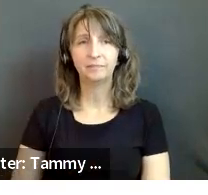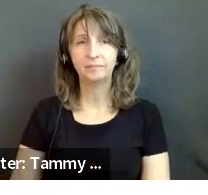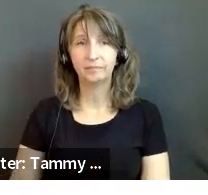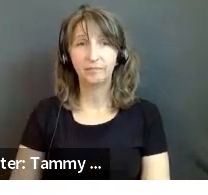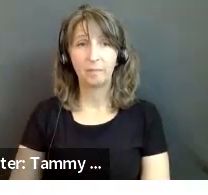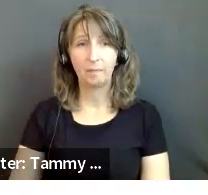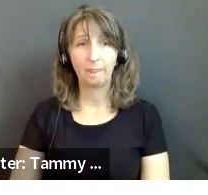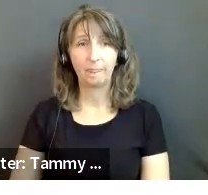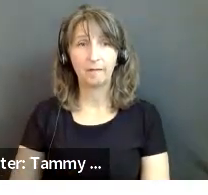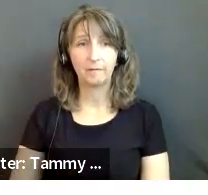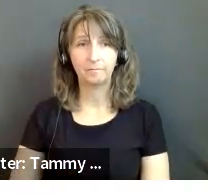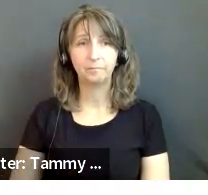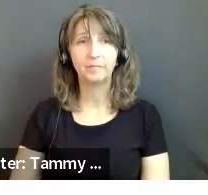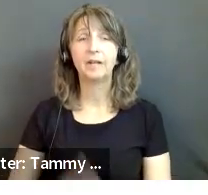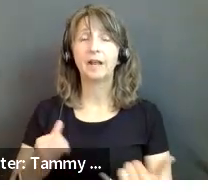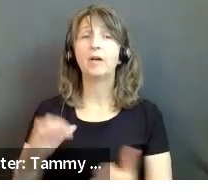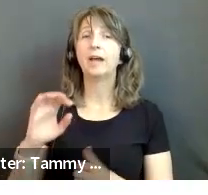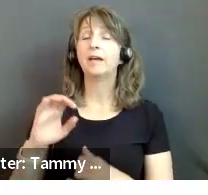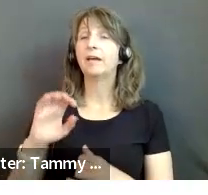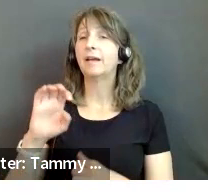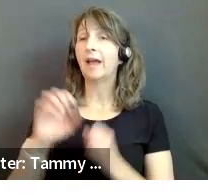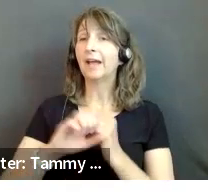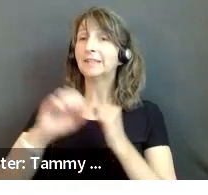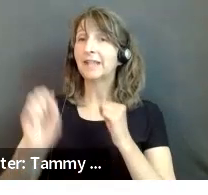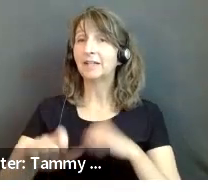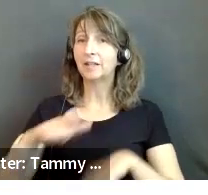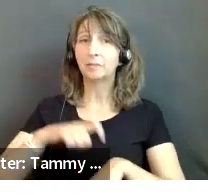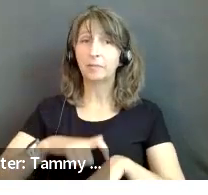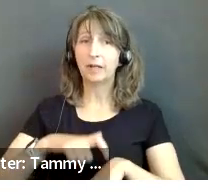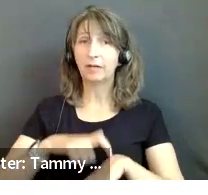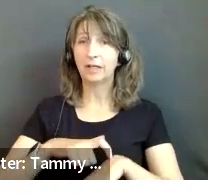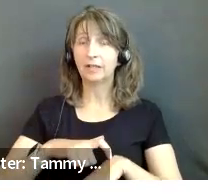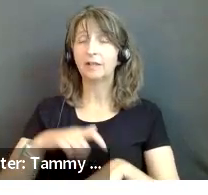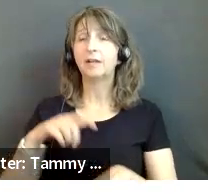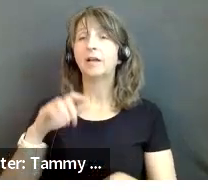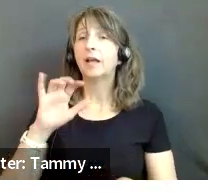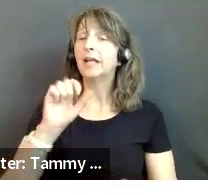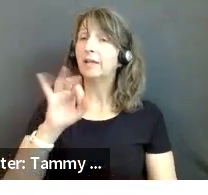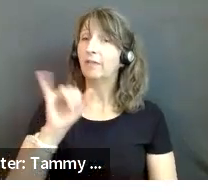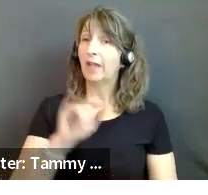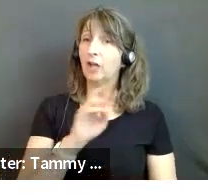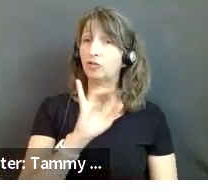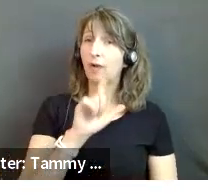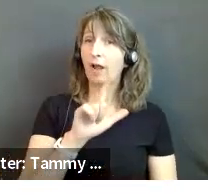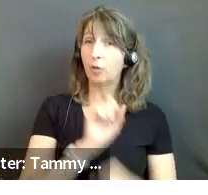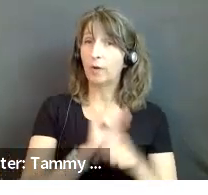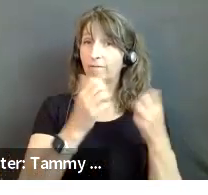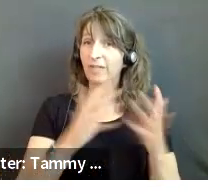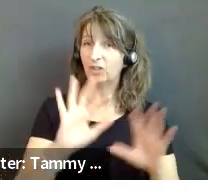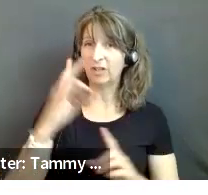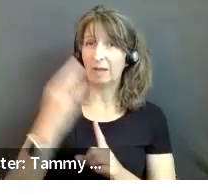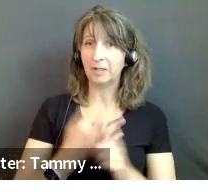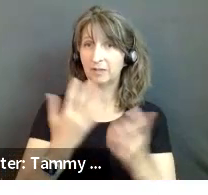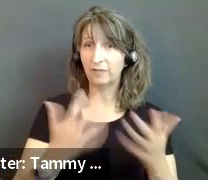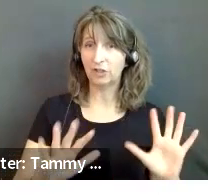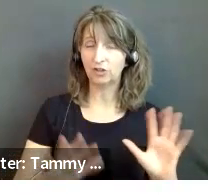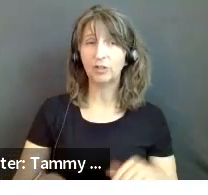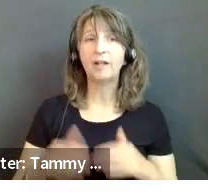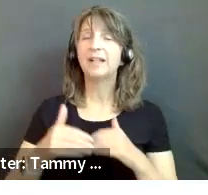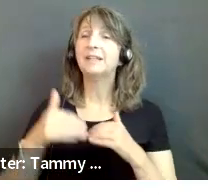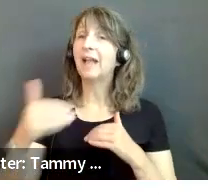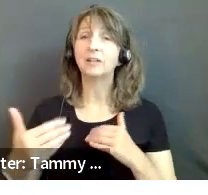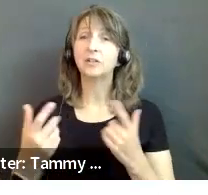Alright, extended period of eligibility. So when that trial work period ends. This is a 3 year phase.